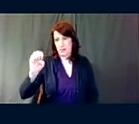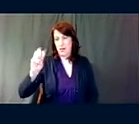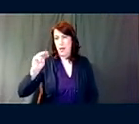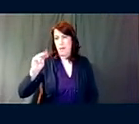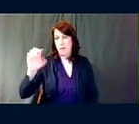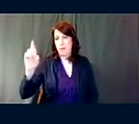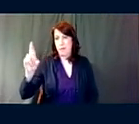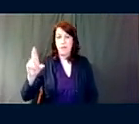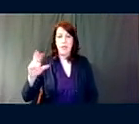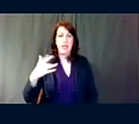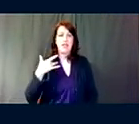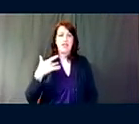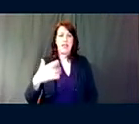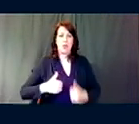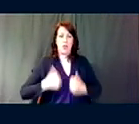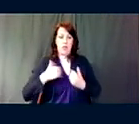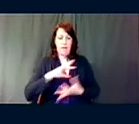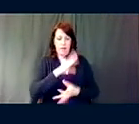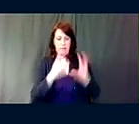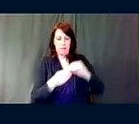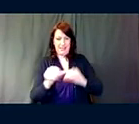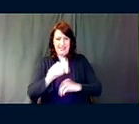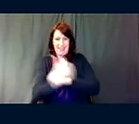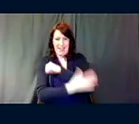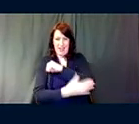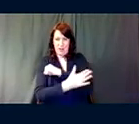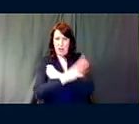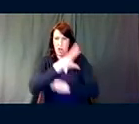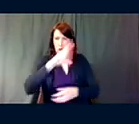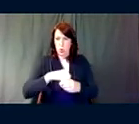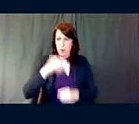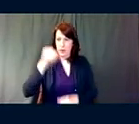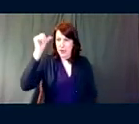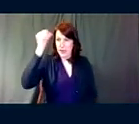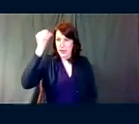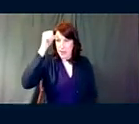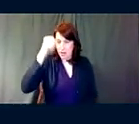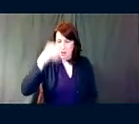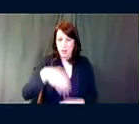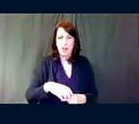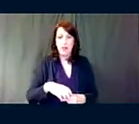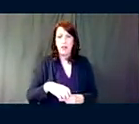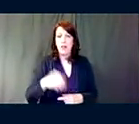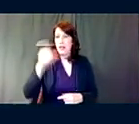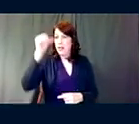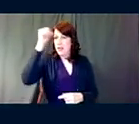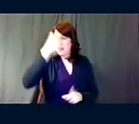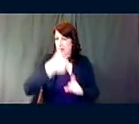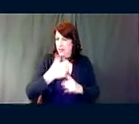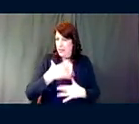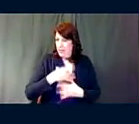THESE CHILDREN LIVE IN TEN COUNTRIES INCLUDING INDIA, THE SETUP OF THIS STUDY.